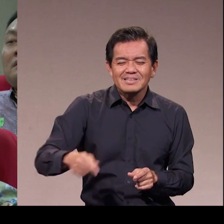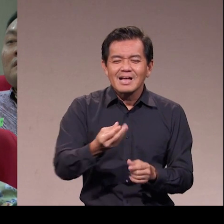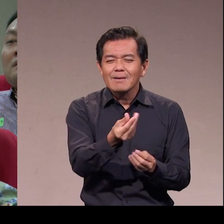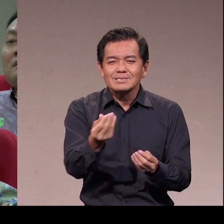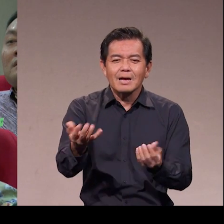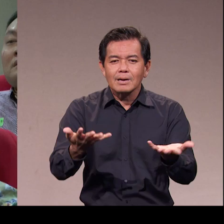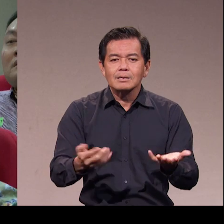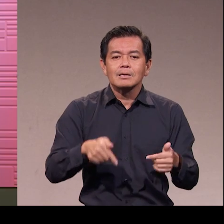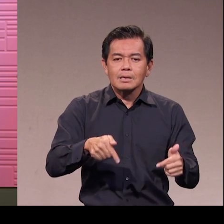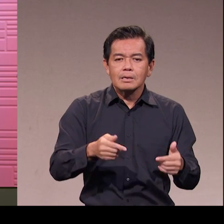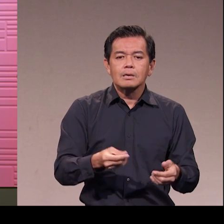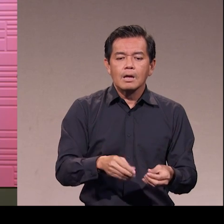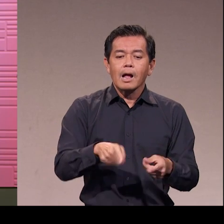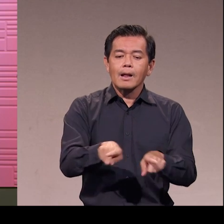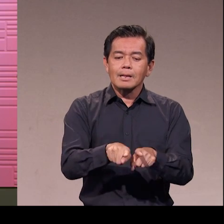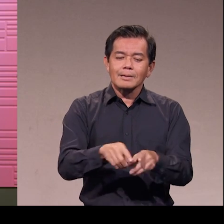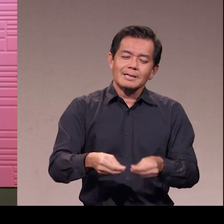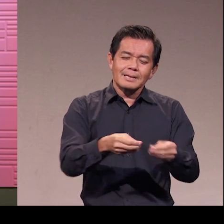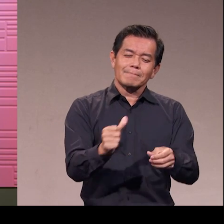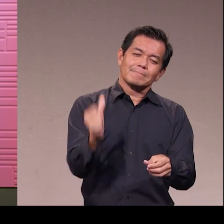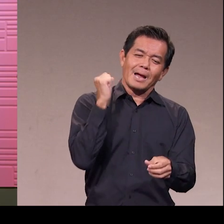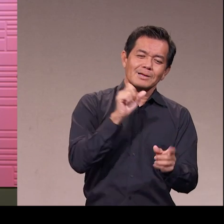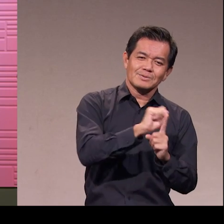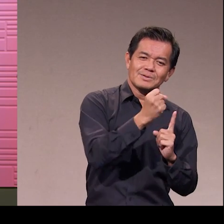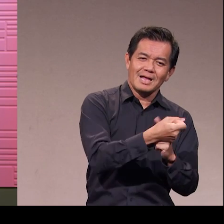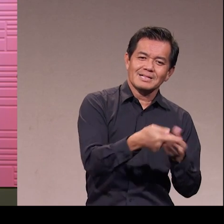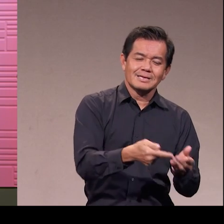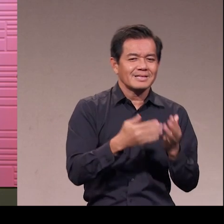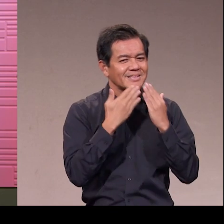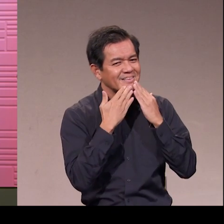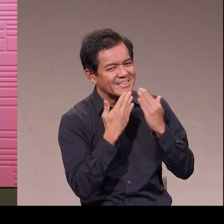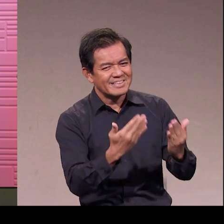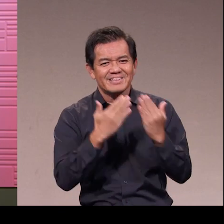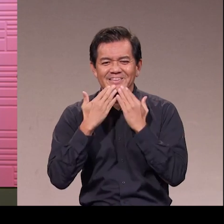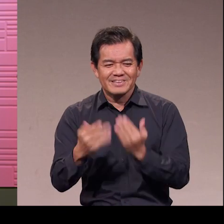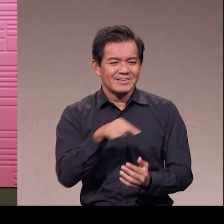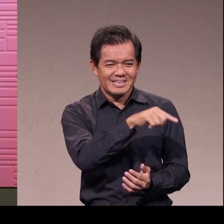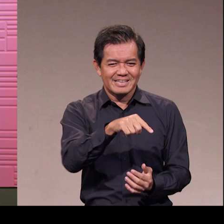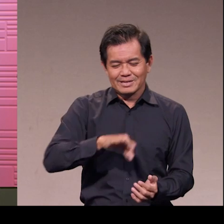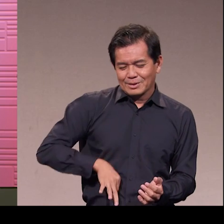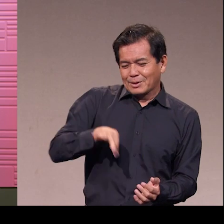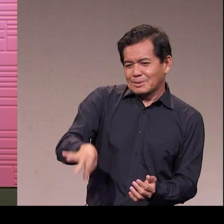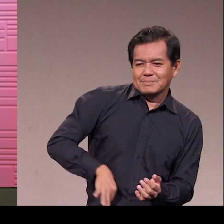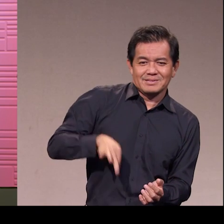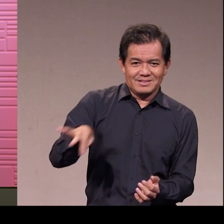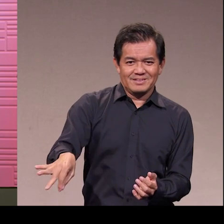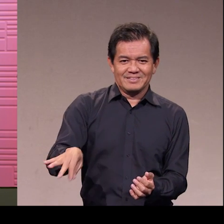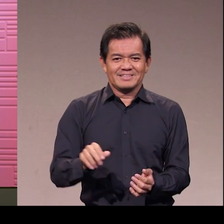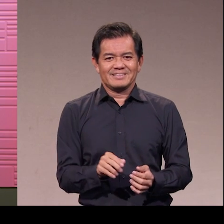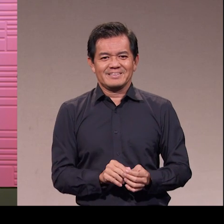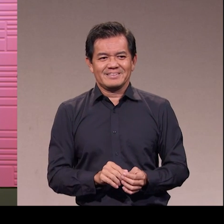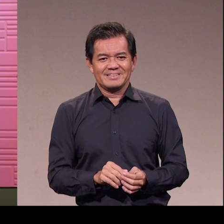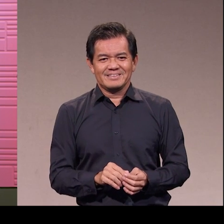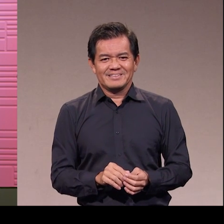The grassroots organisations are grateful for their contributions.